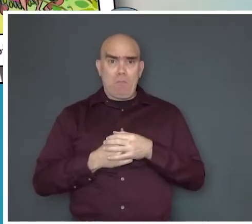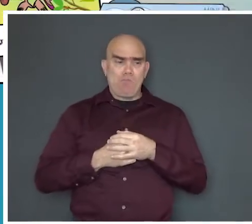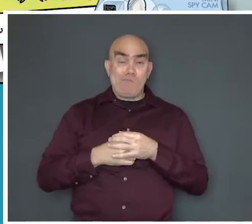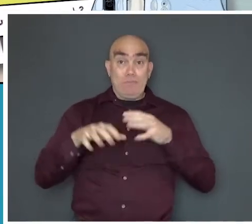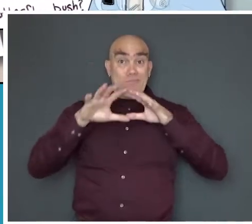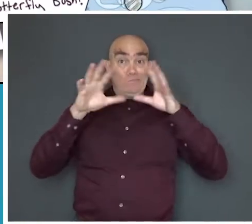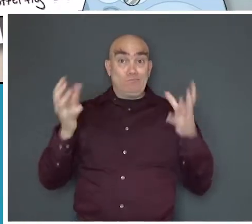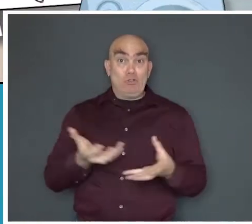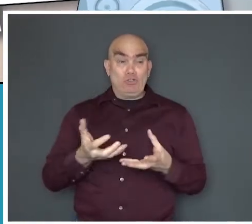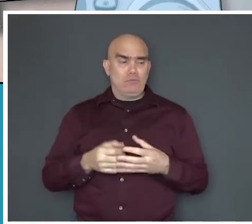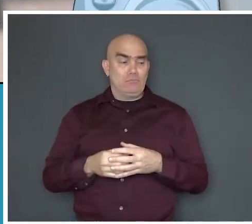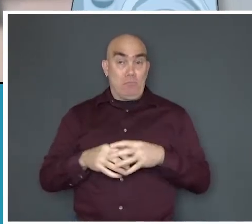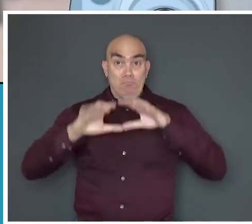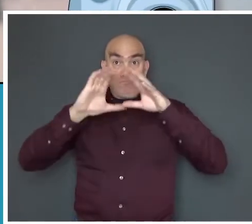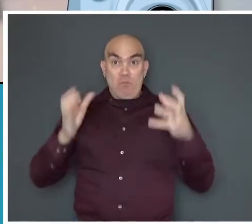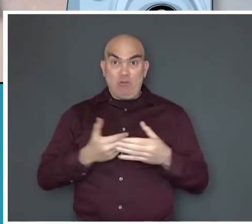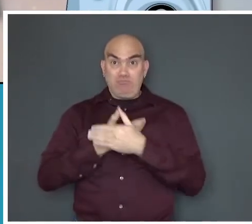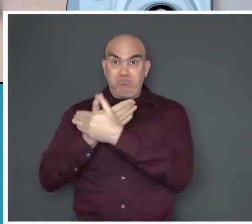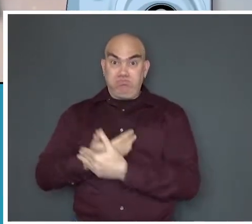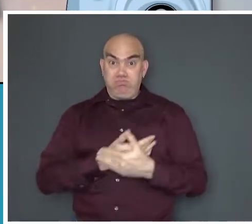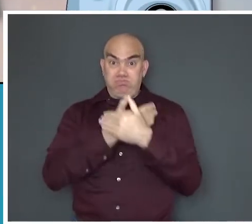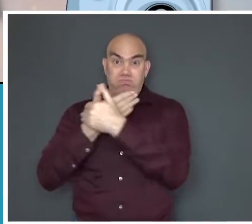Bush, butterfly bush? Hm...